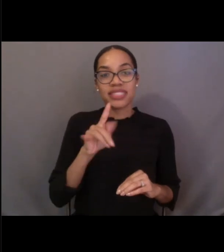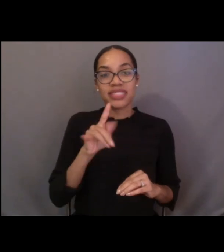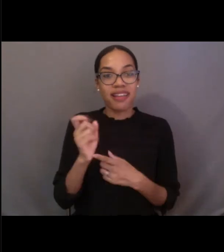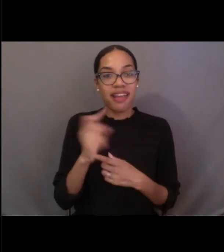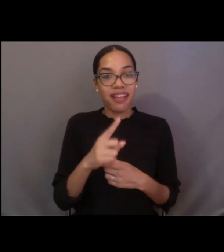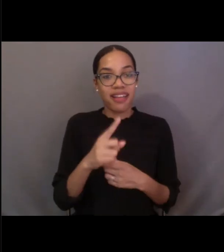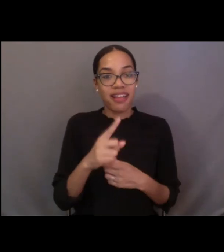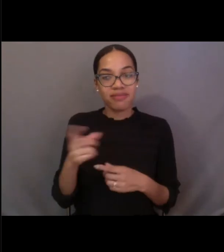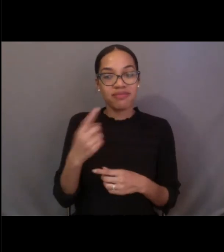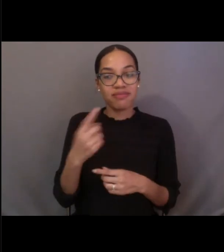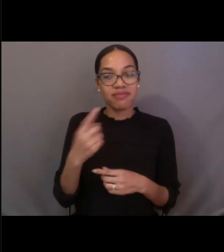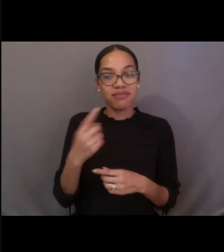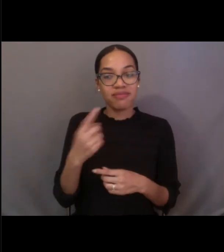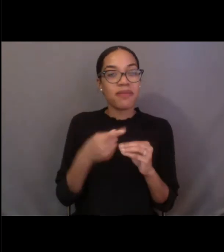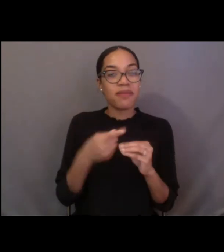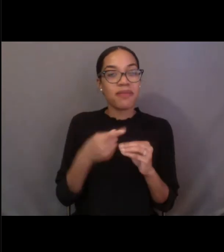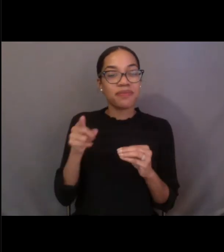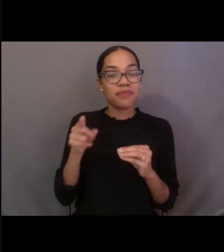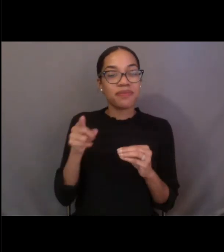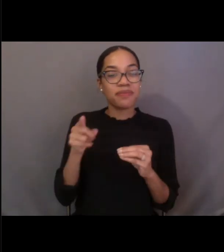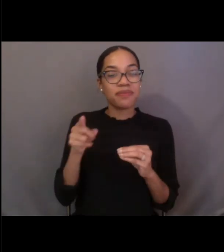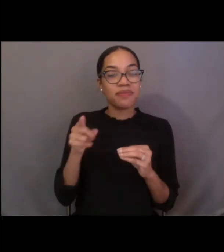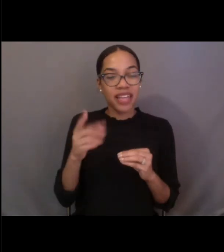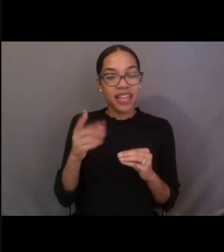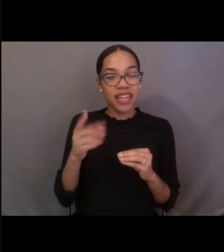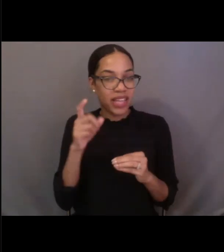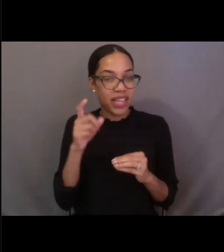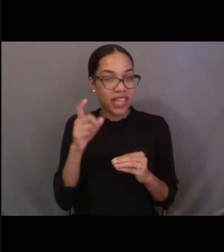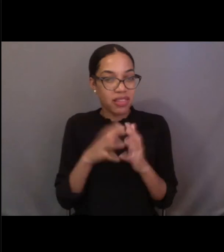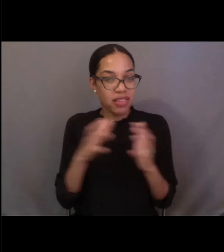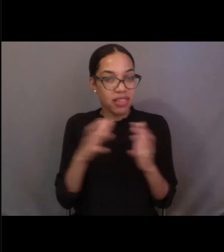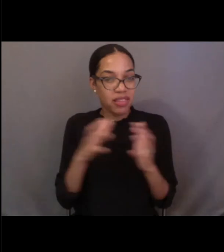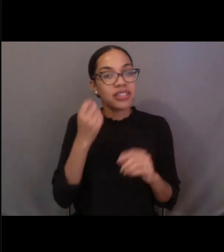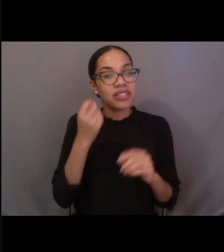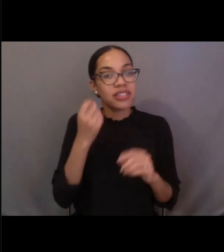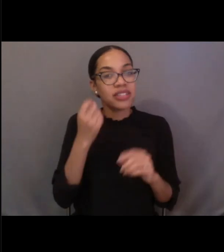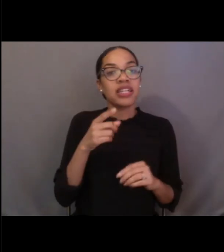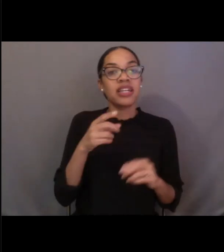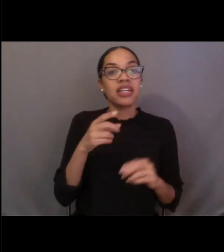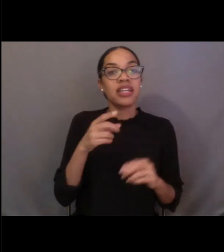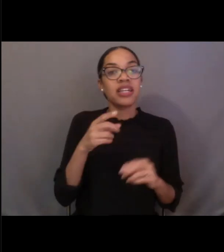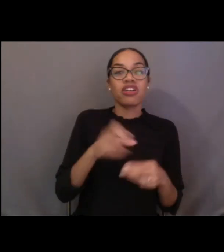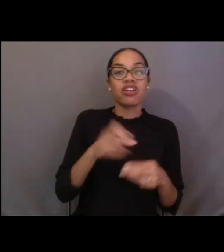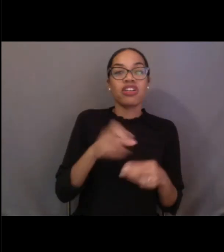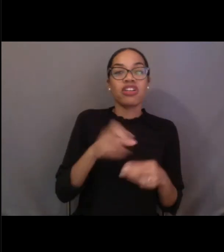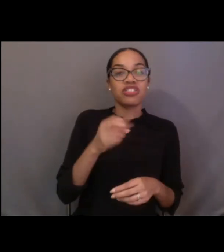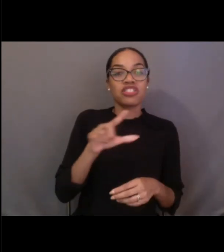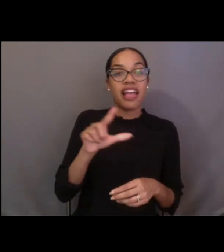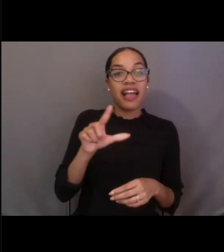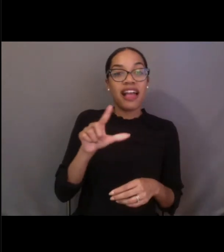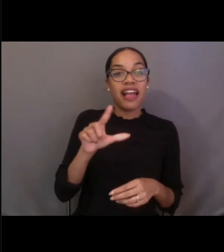and that is why are they called shellfish when they're not really fish? That's a great question.